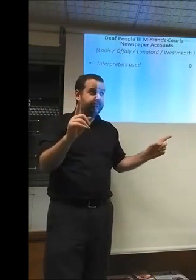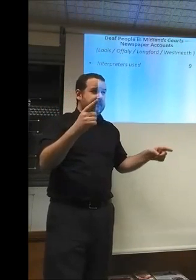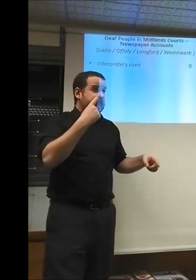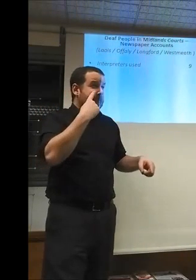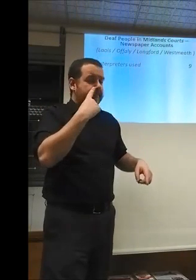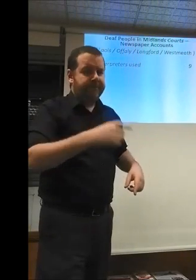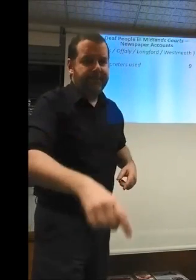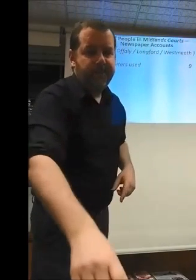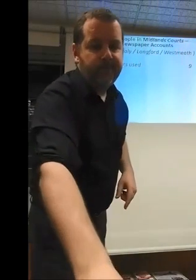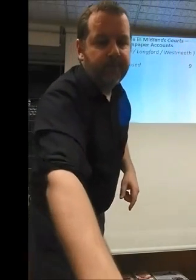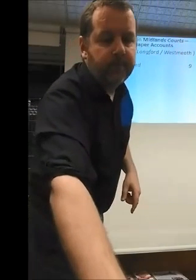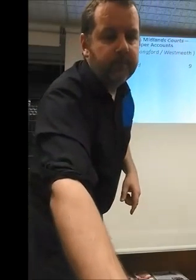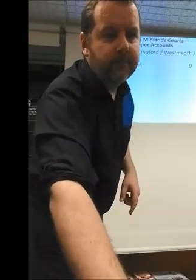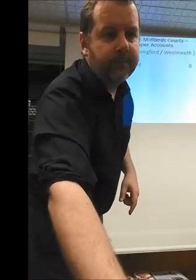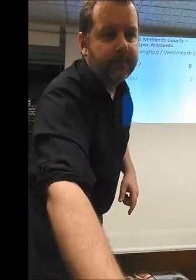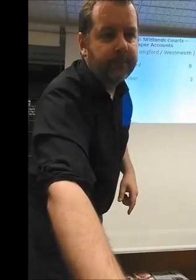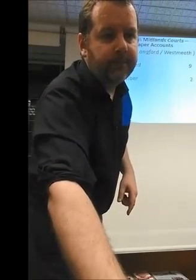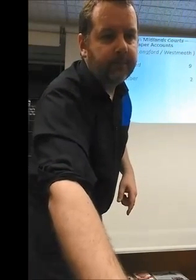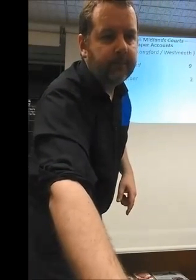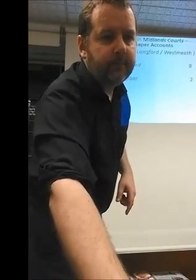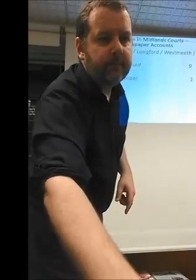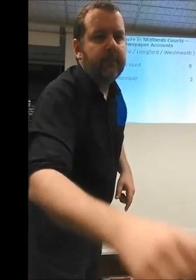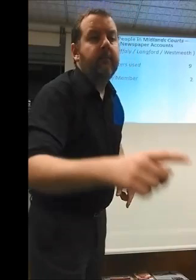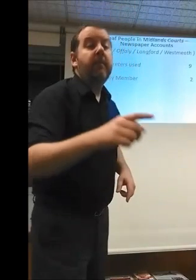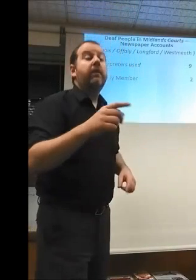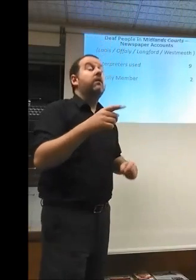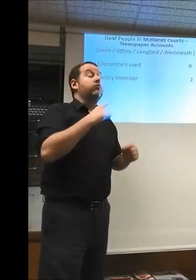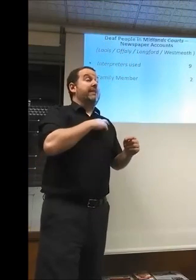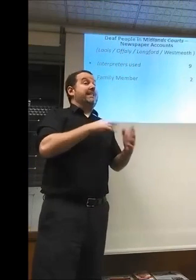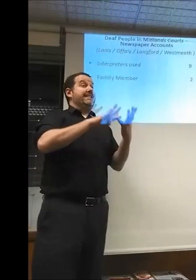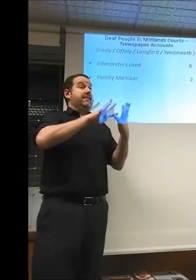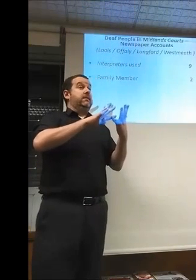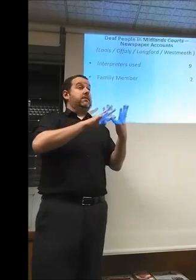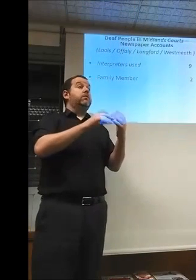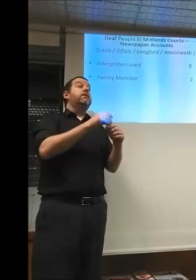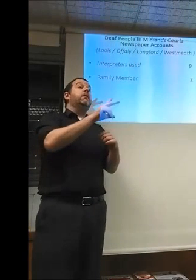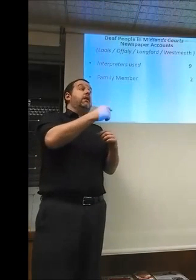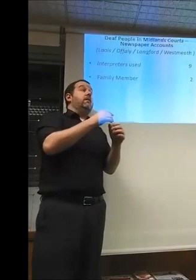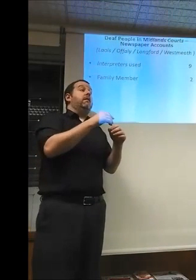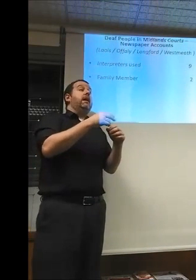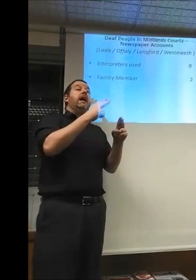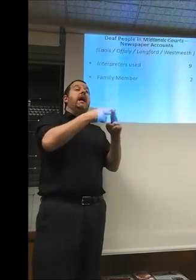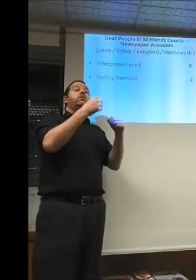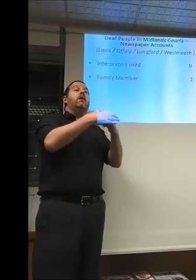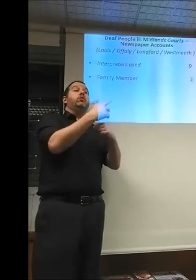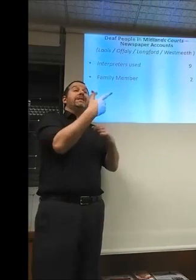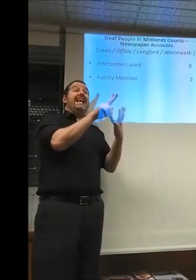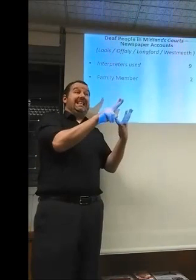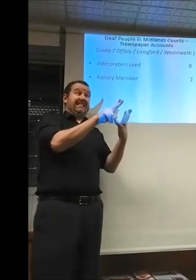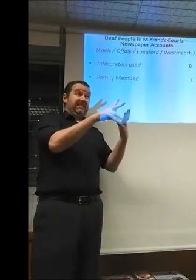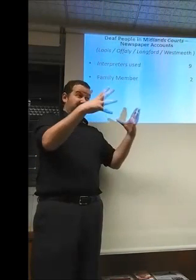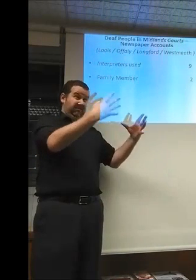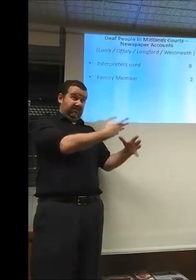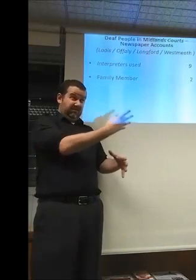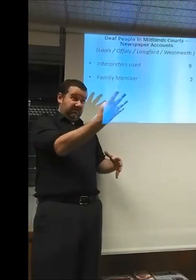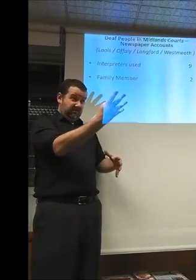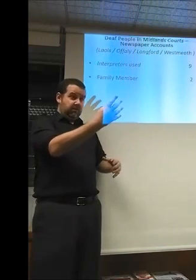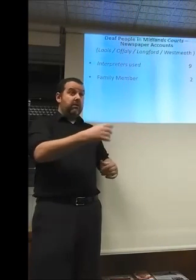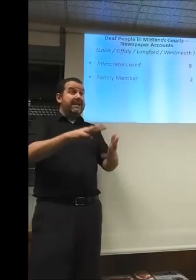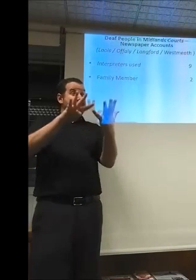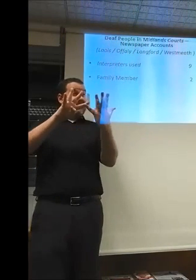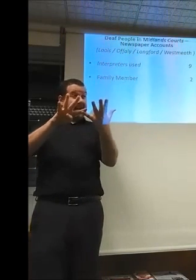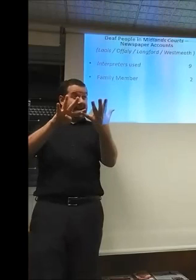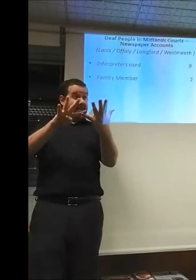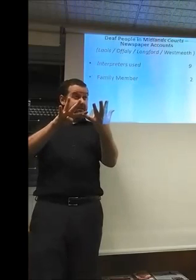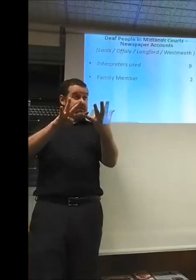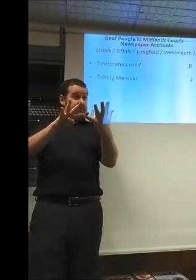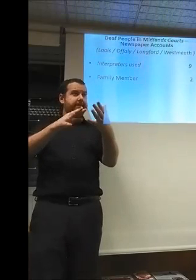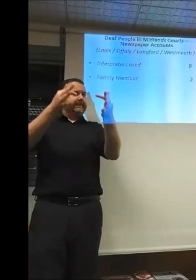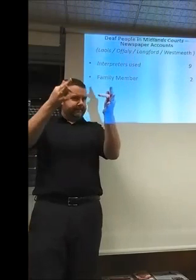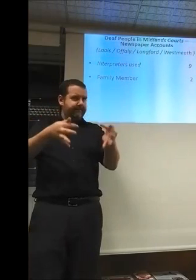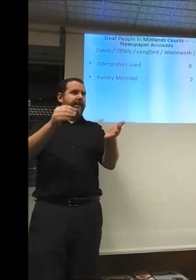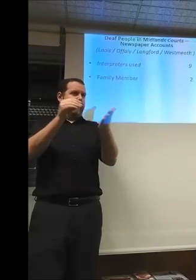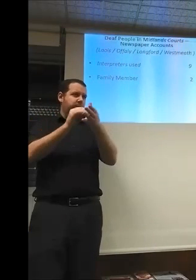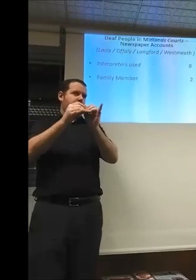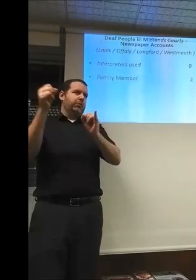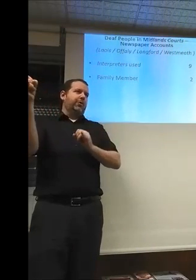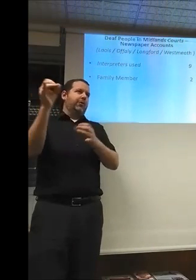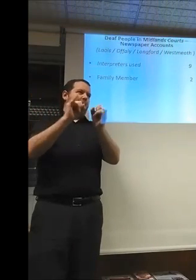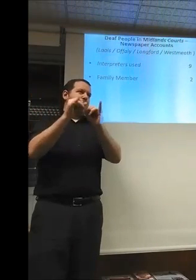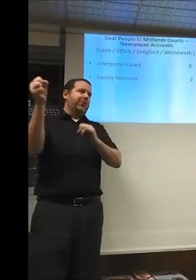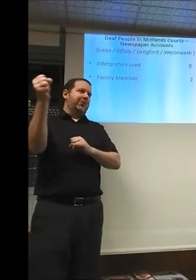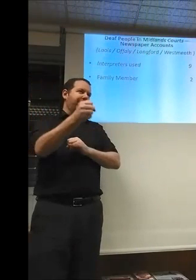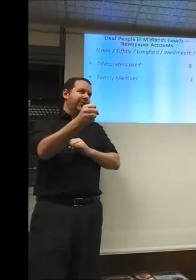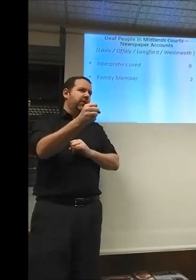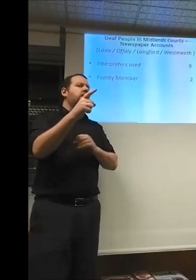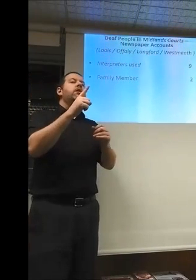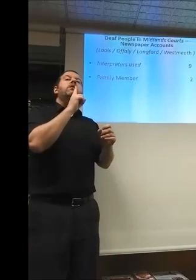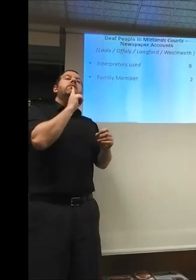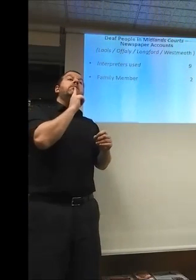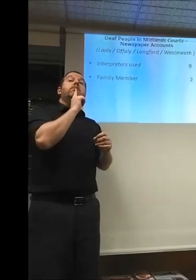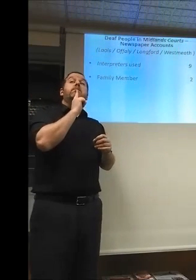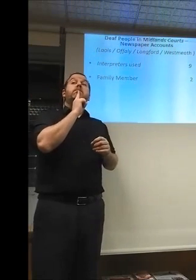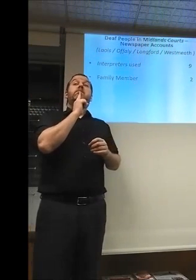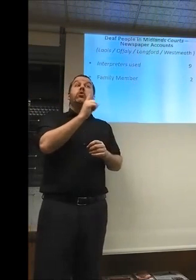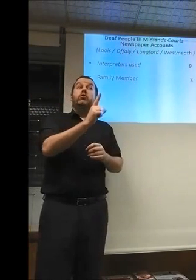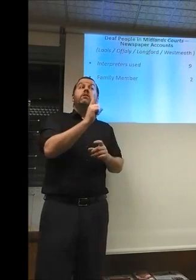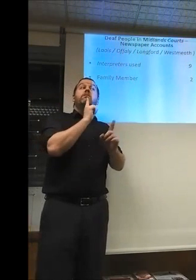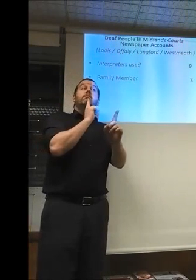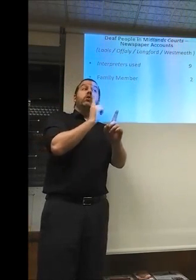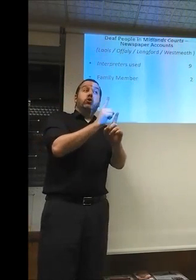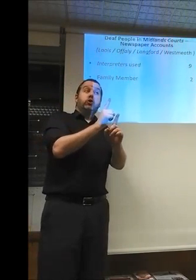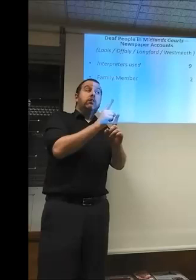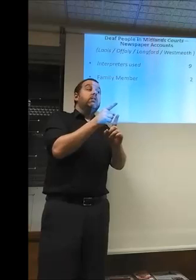So when I was collecting information from old newspapers, there were various stories